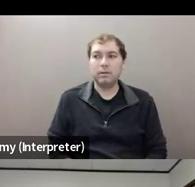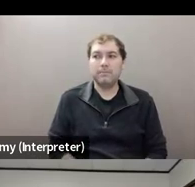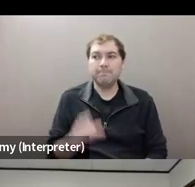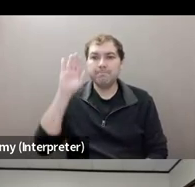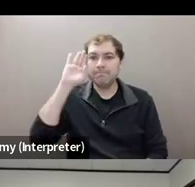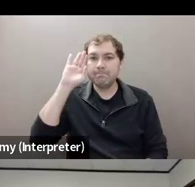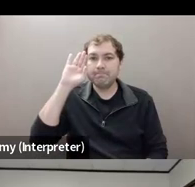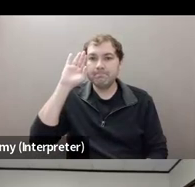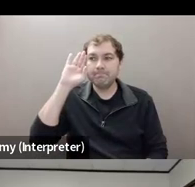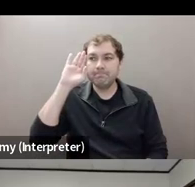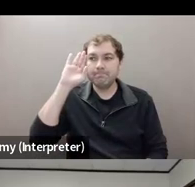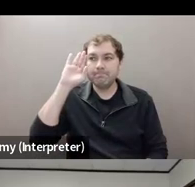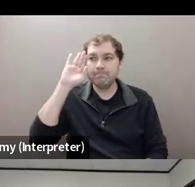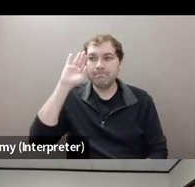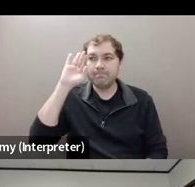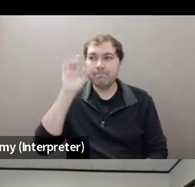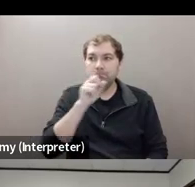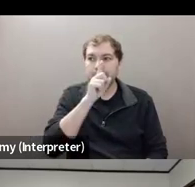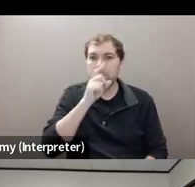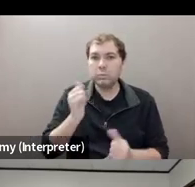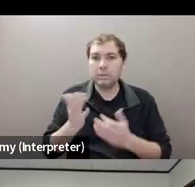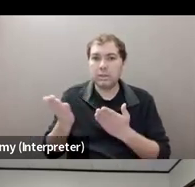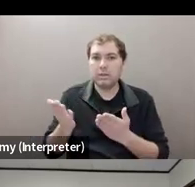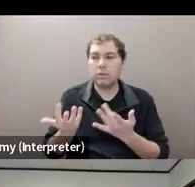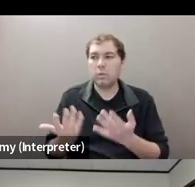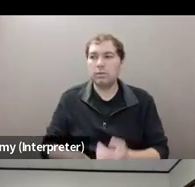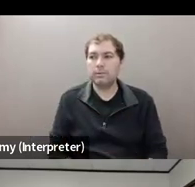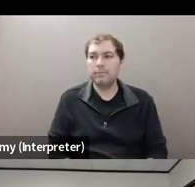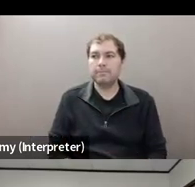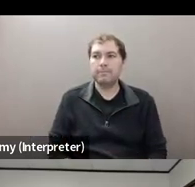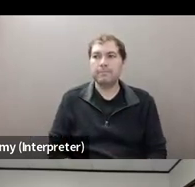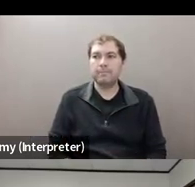Rebecca - APRIL: Oh, I think your mute is on! Hold on! Just a second. Rebecca - APRIL: Glermo. We can't hear you.